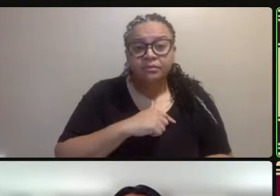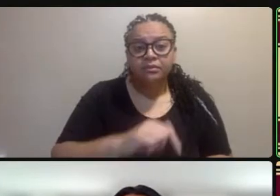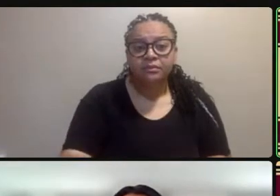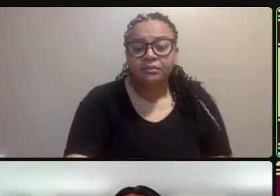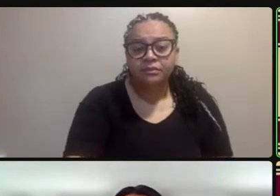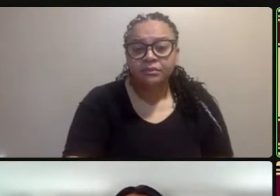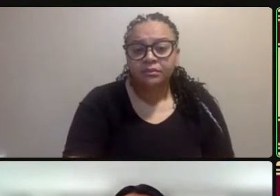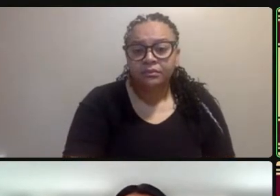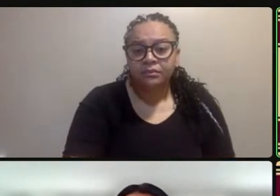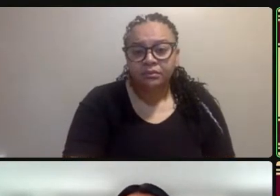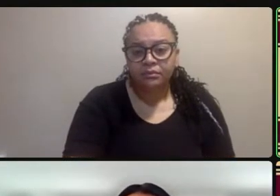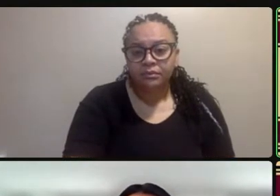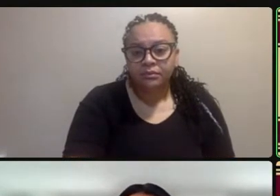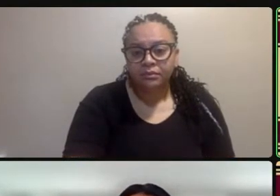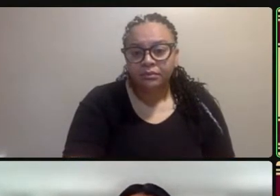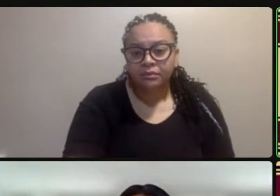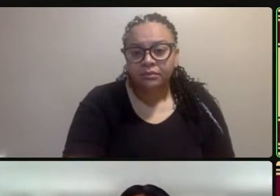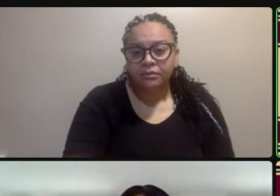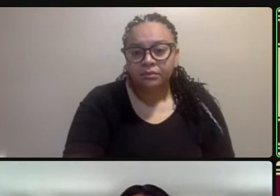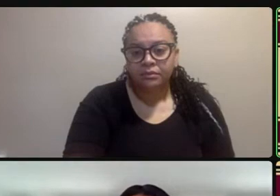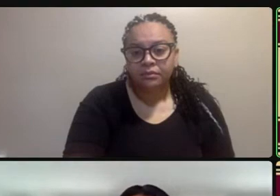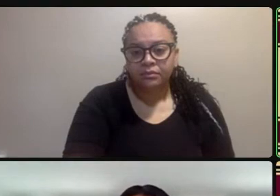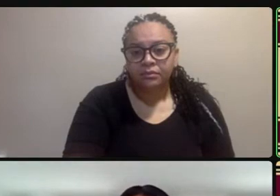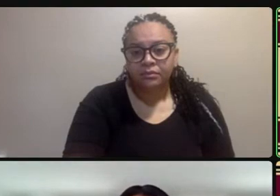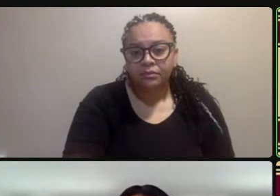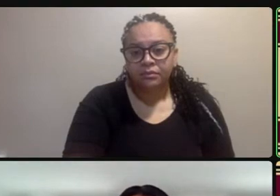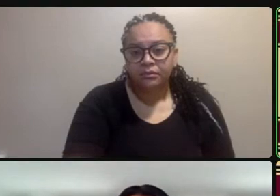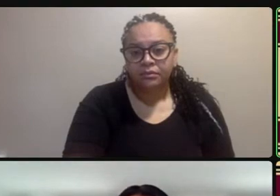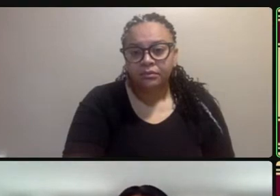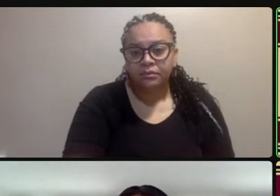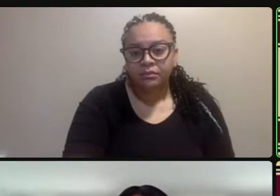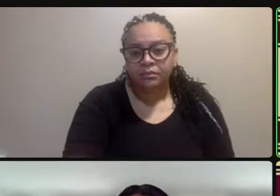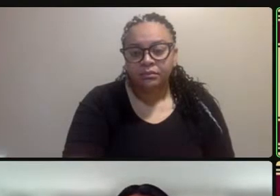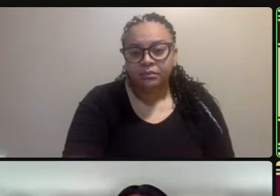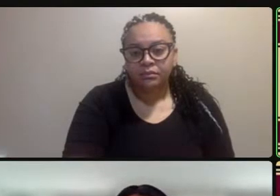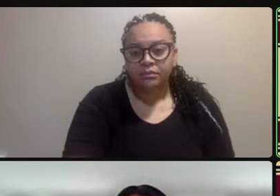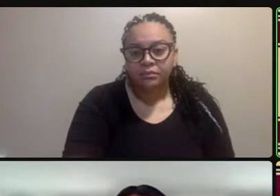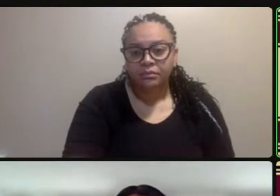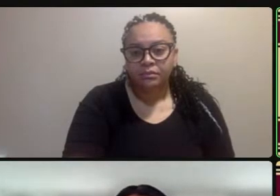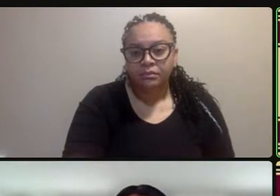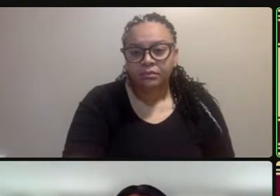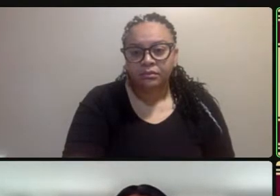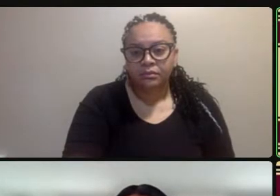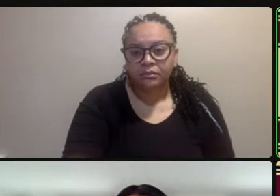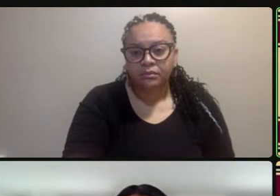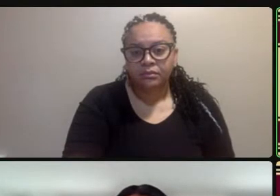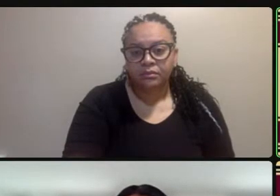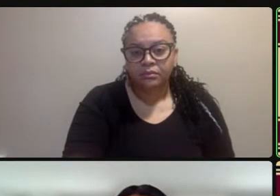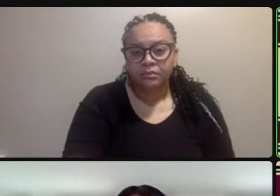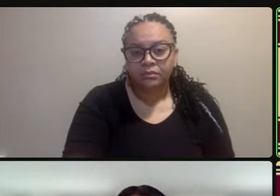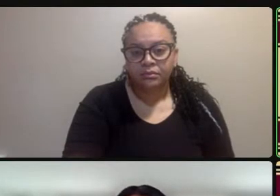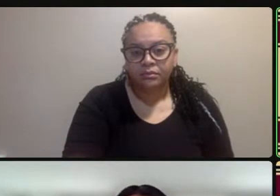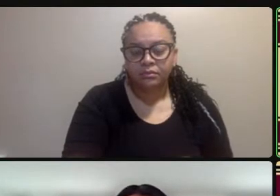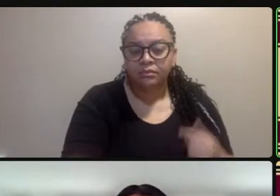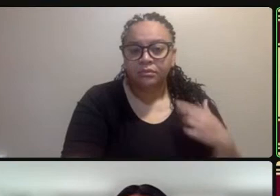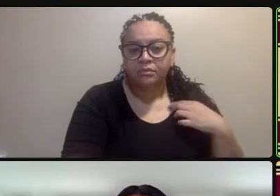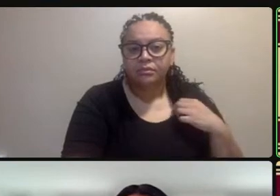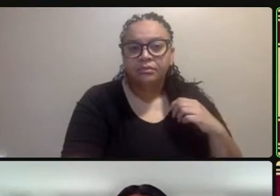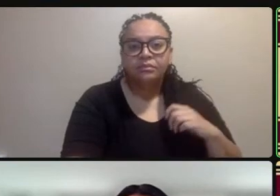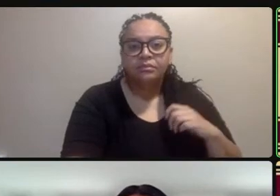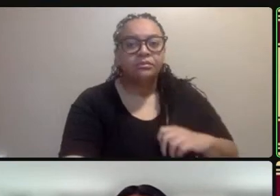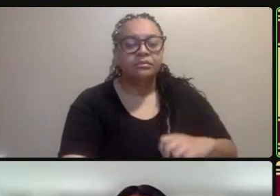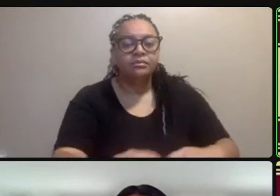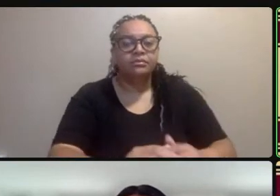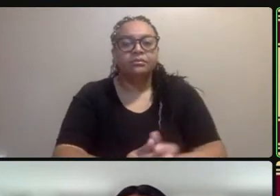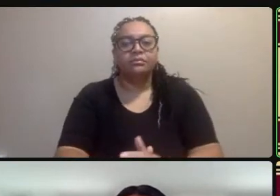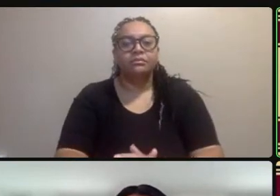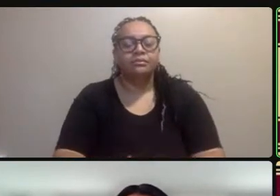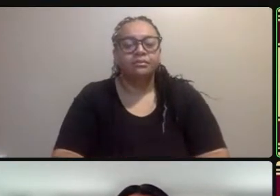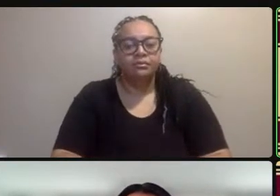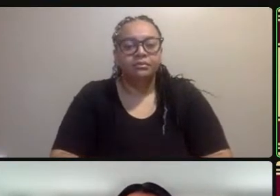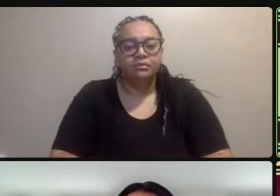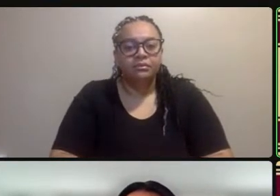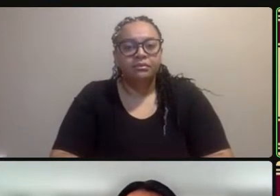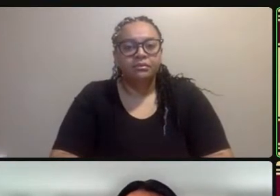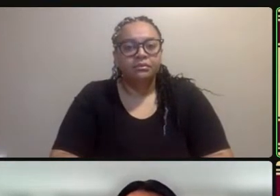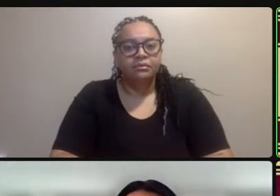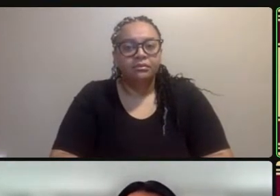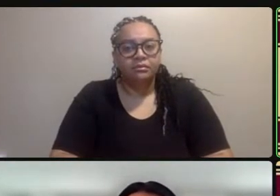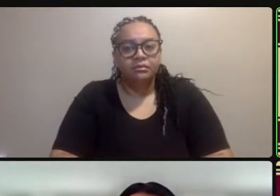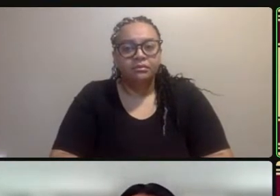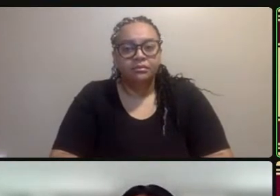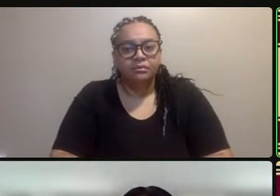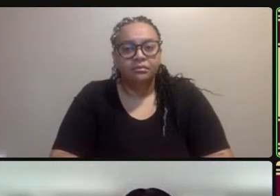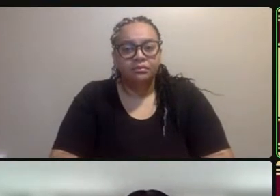CAN YOU HEAR US?